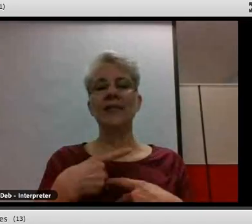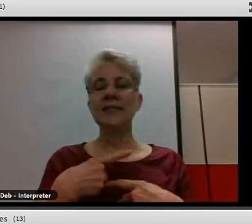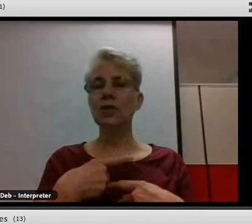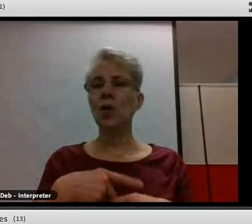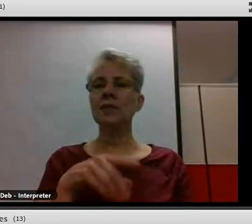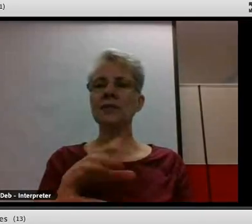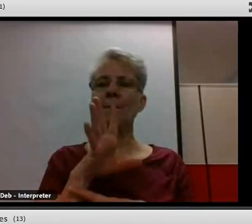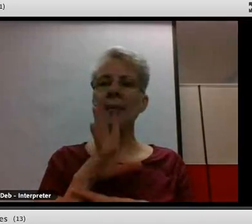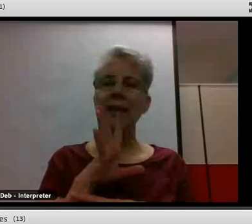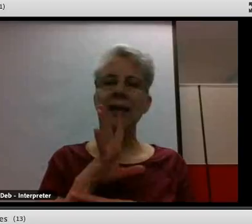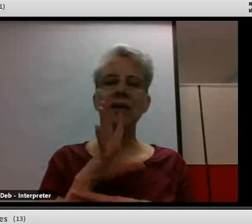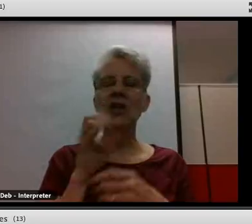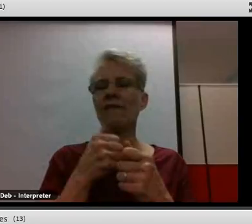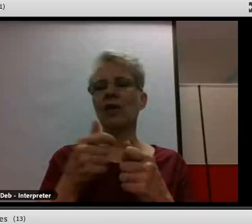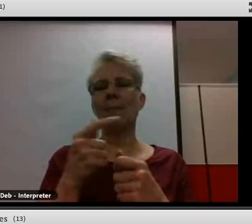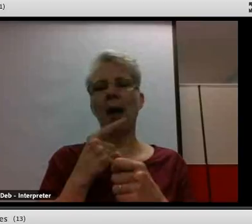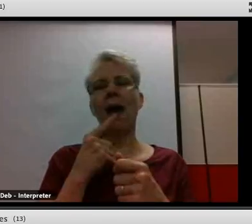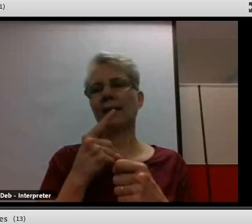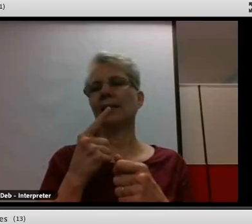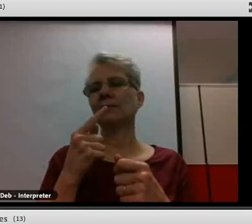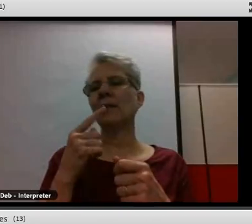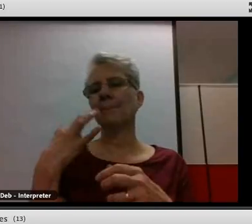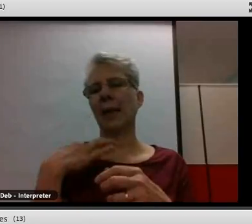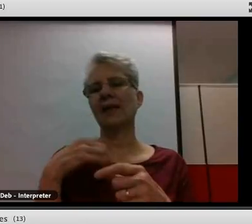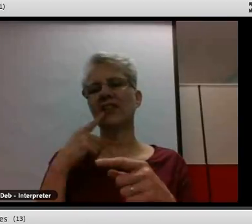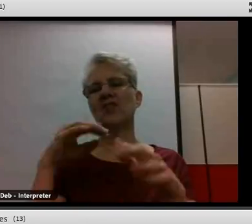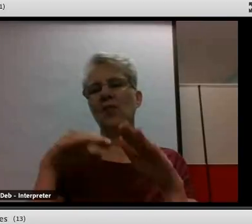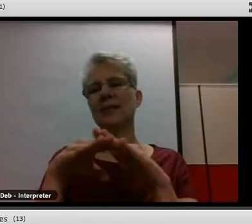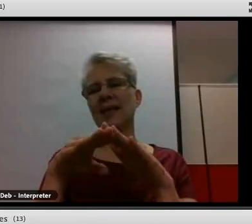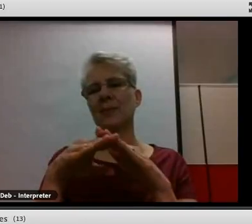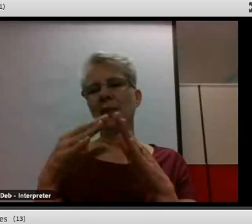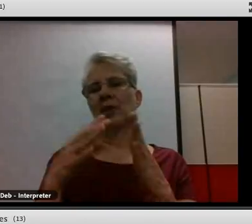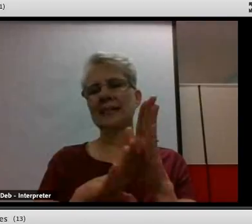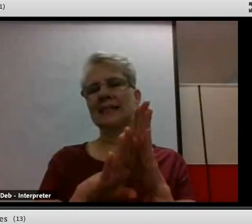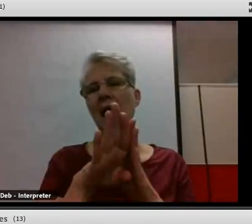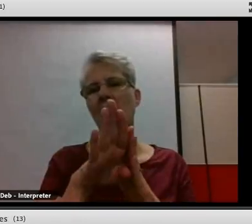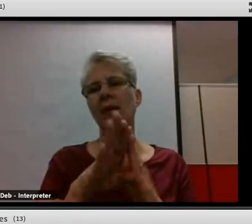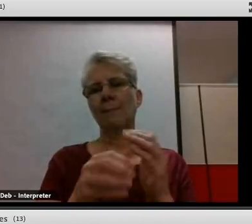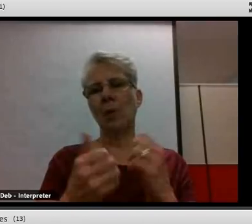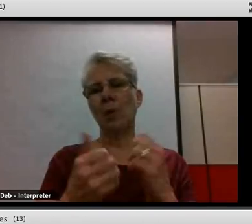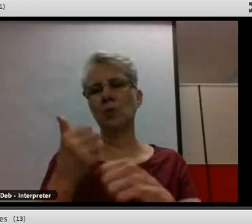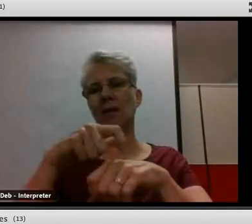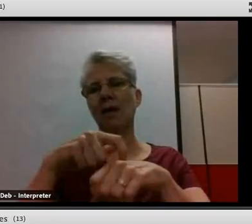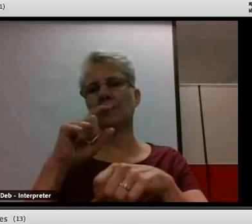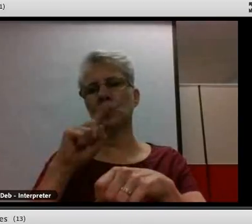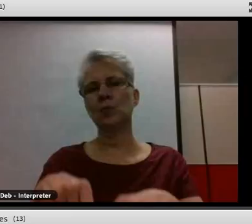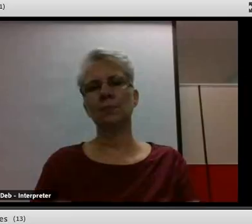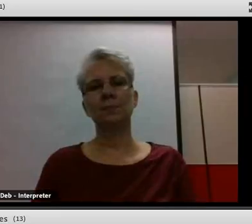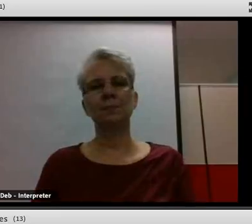Contrast ratio between text and background is at least 4 to 5:1.